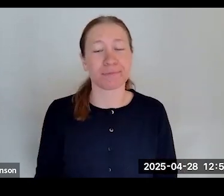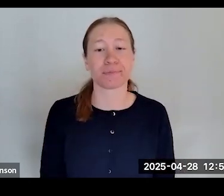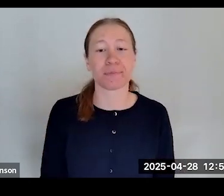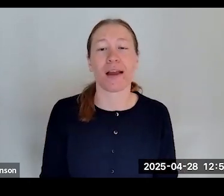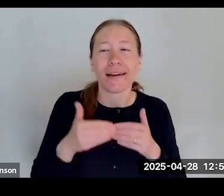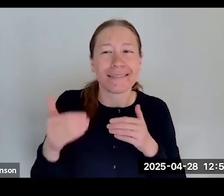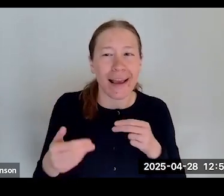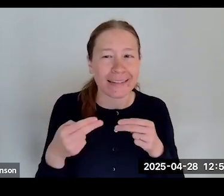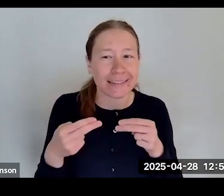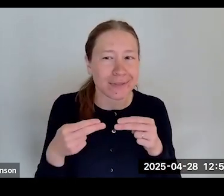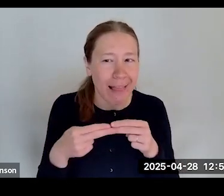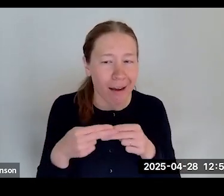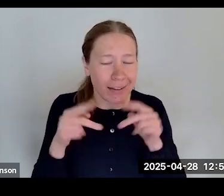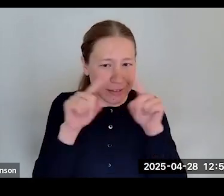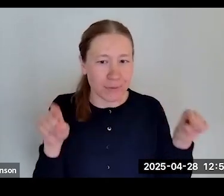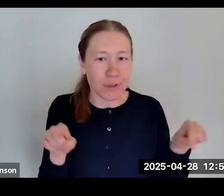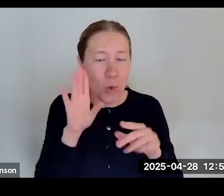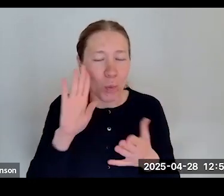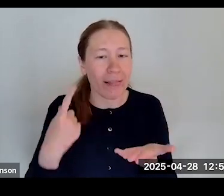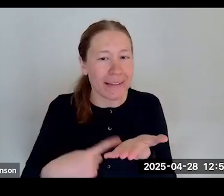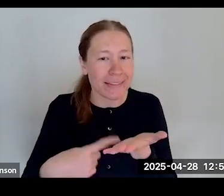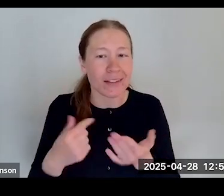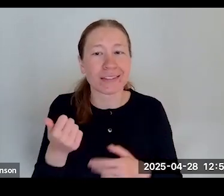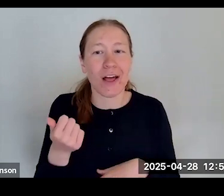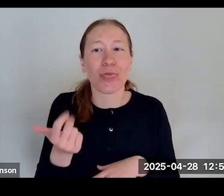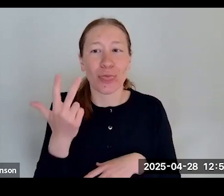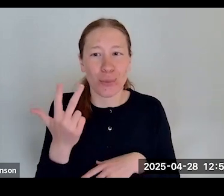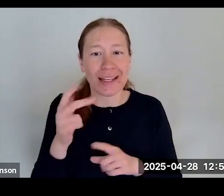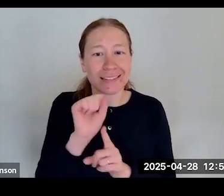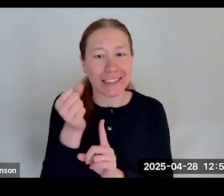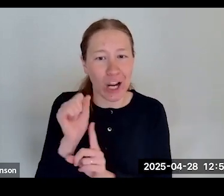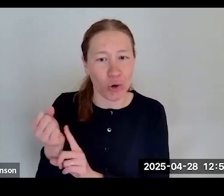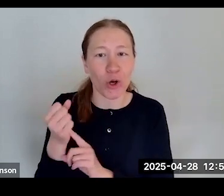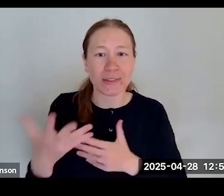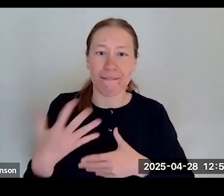I'm gonna go over three different scenarios that involve different non-apparent conditions.